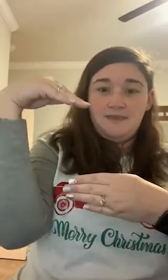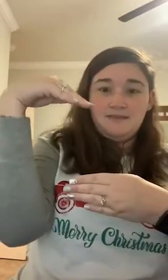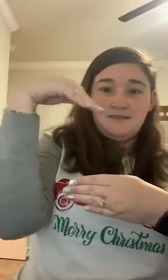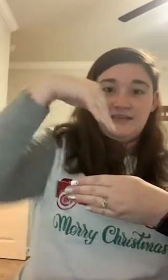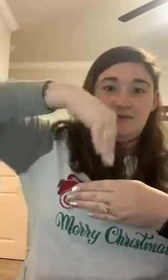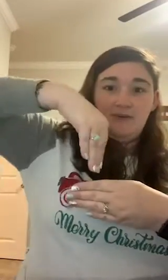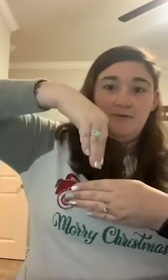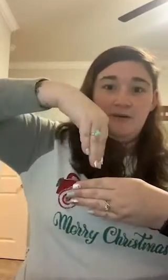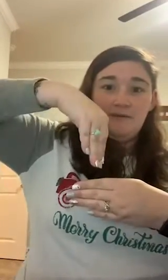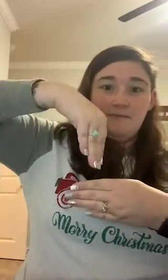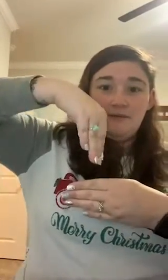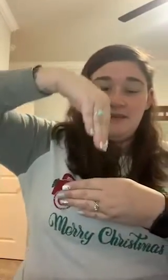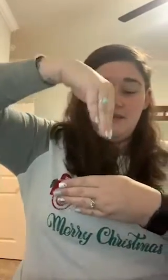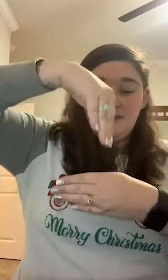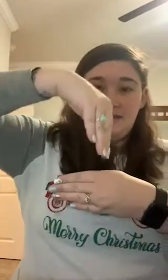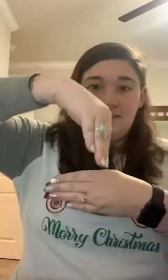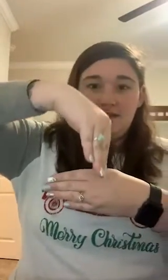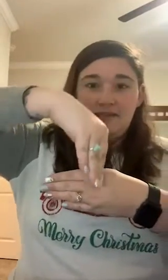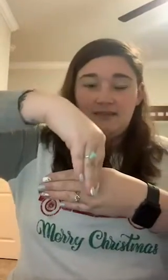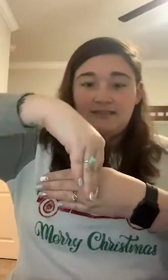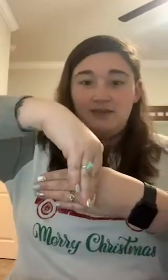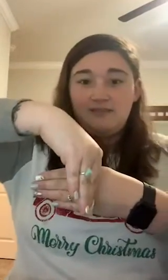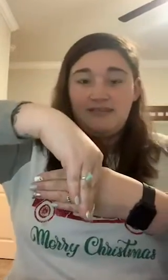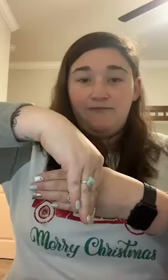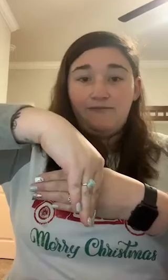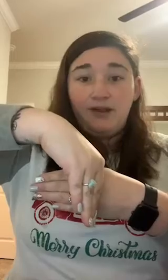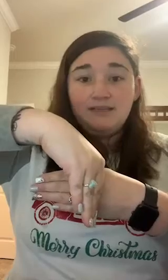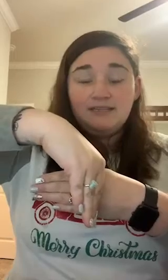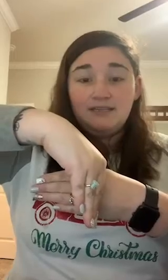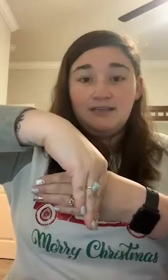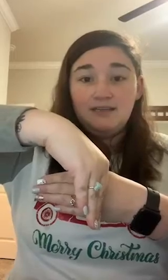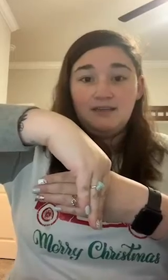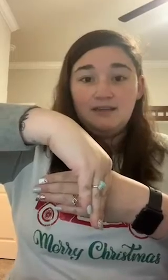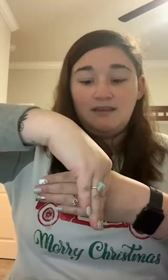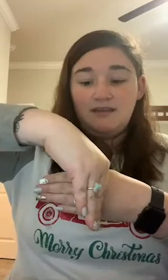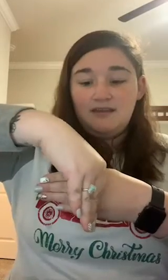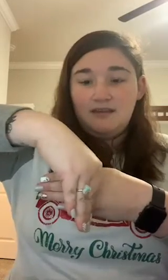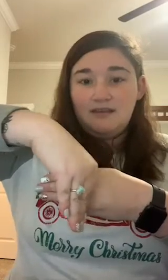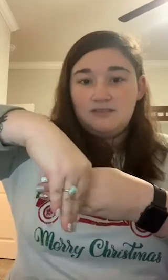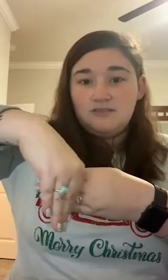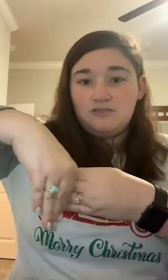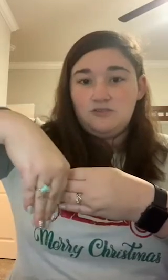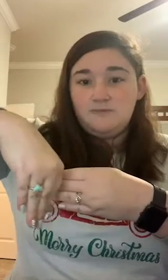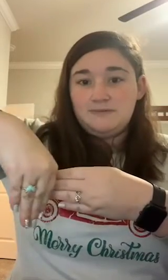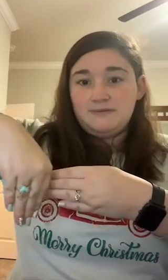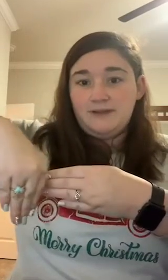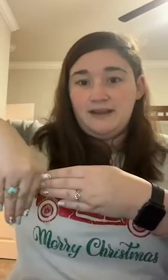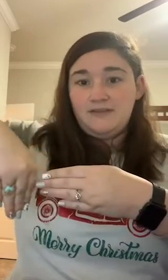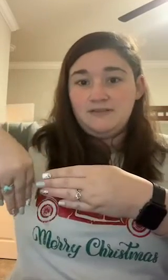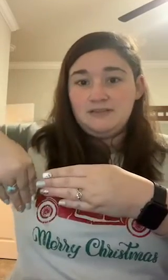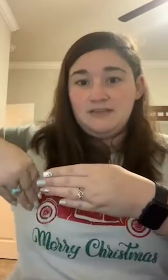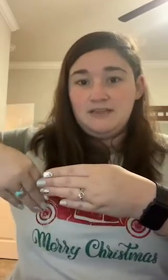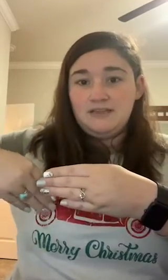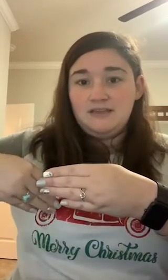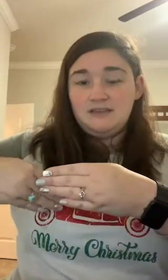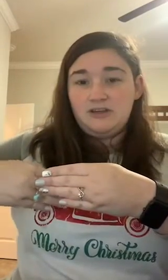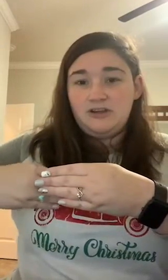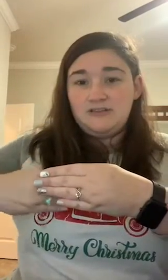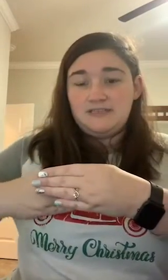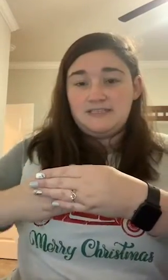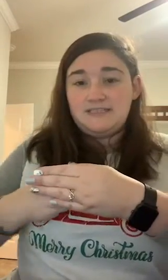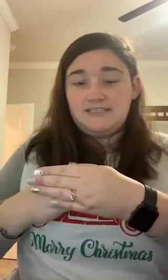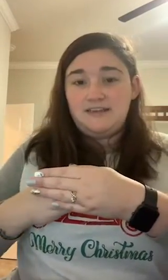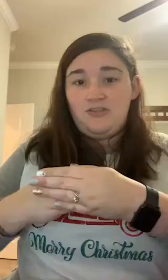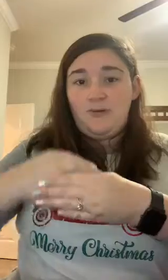stick your elbow up. this goes in front, scoops around, turns, and sticks it in the bowl